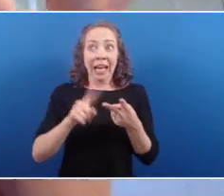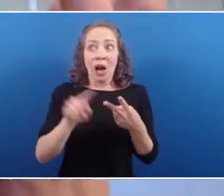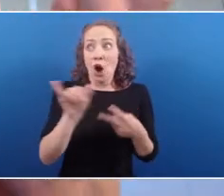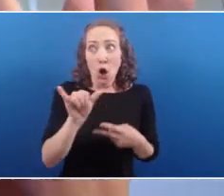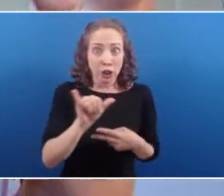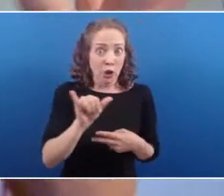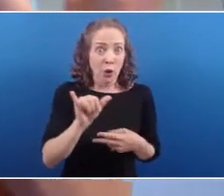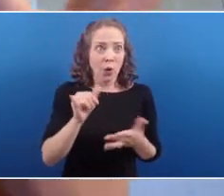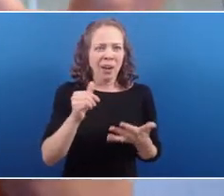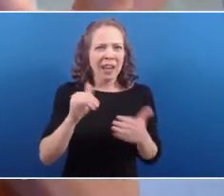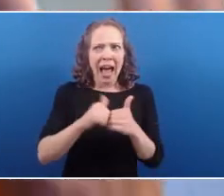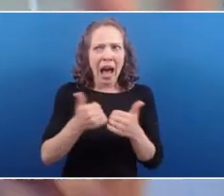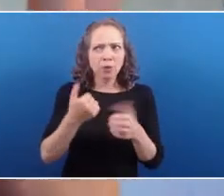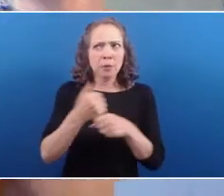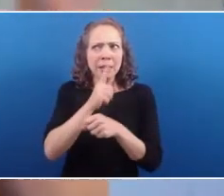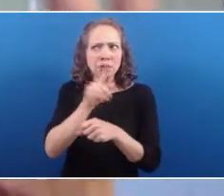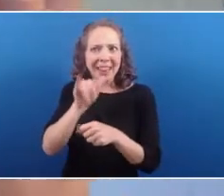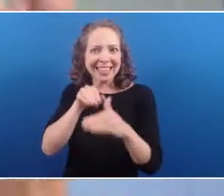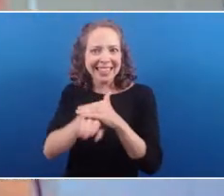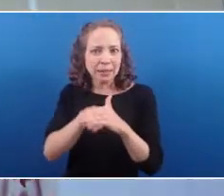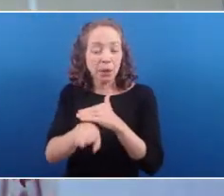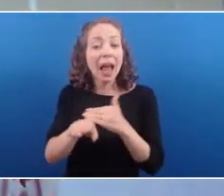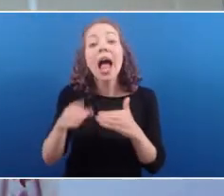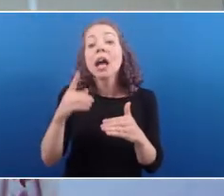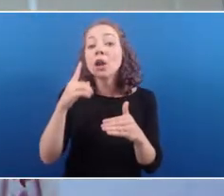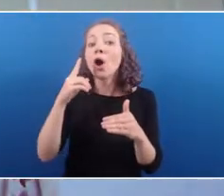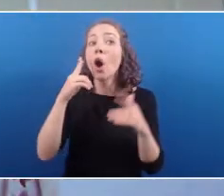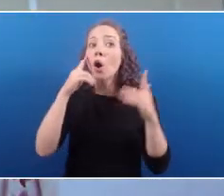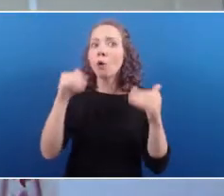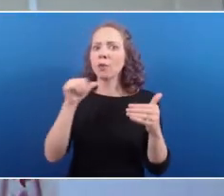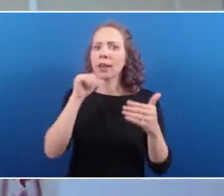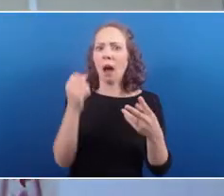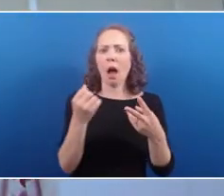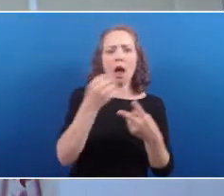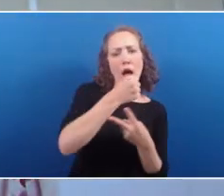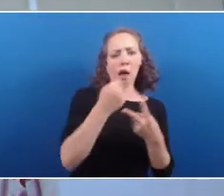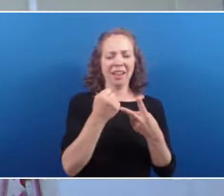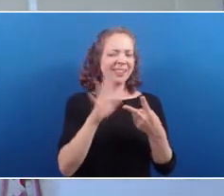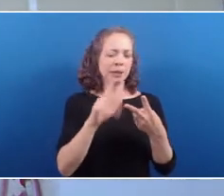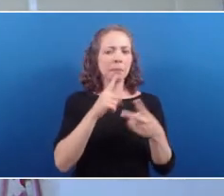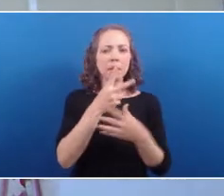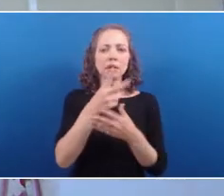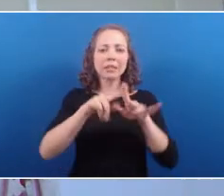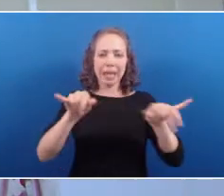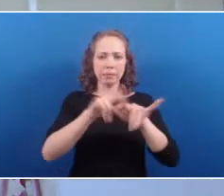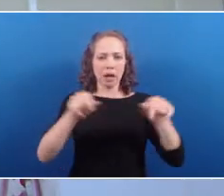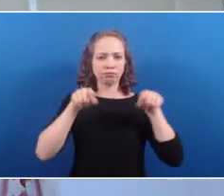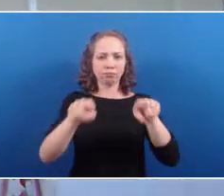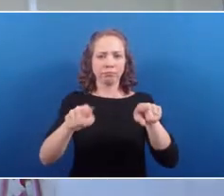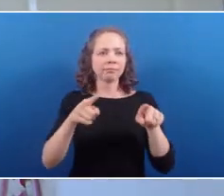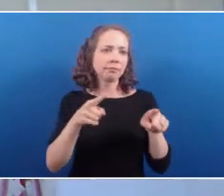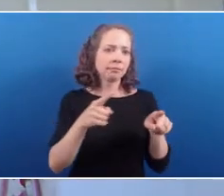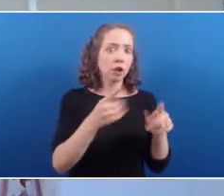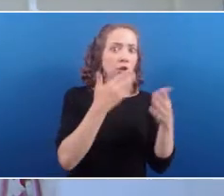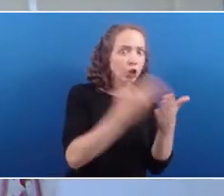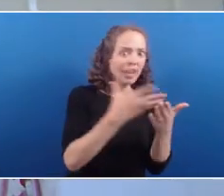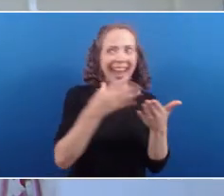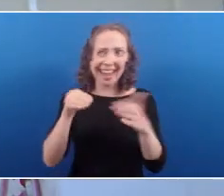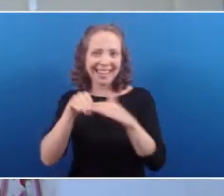and hopefully those two things are happening simultaneously. So, Jessica Rafuse who is one of our colleagues